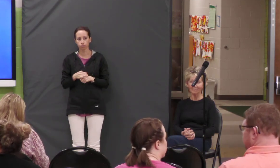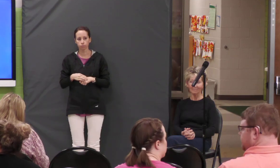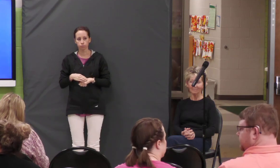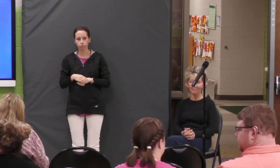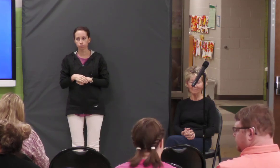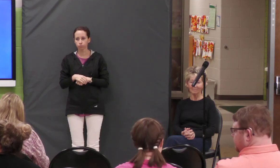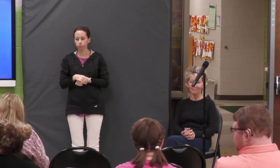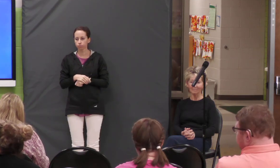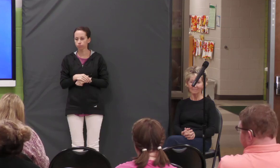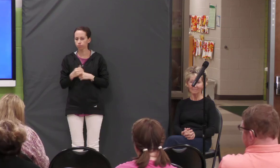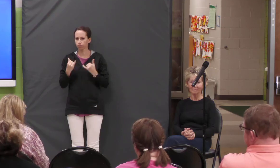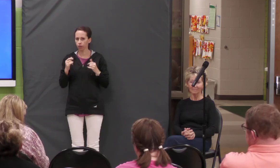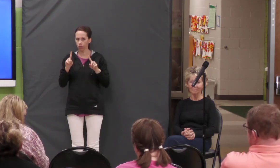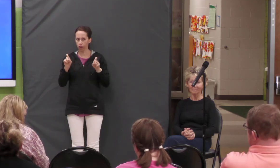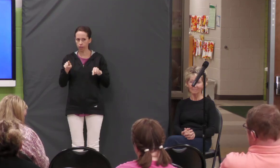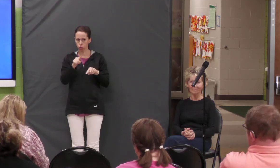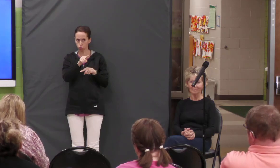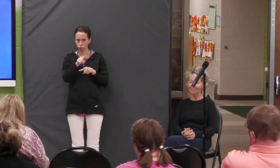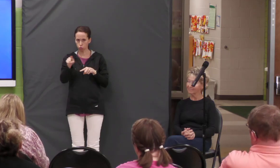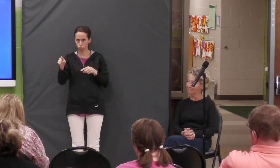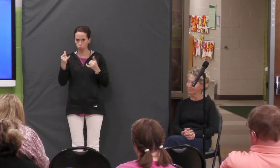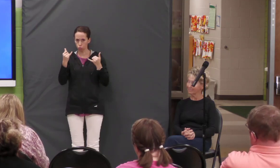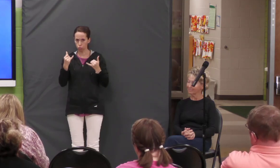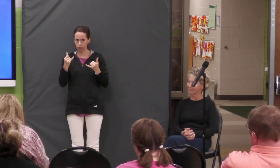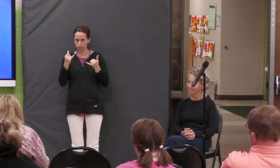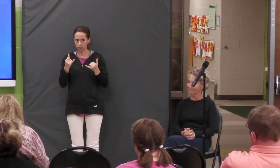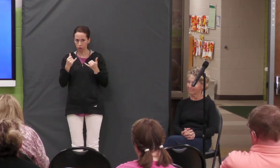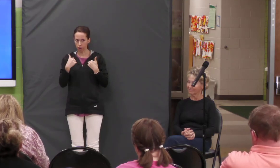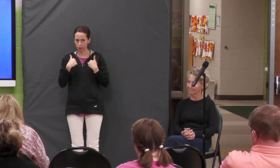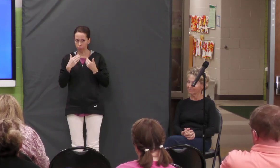and are you guys currently doing any kind of budgets for these you